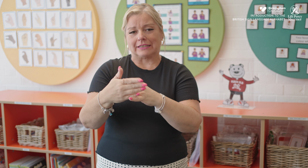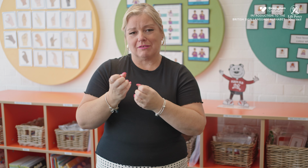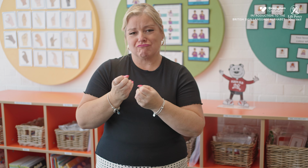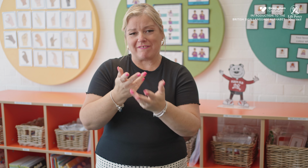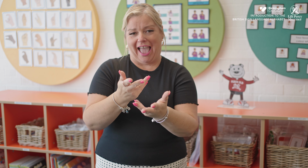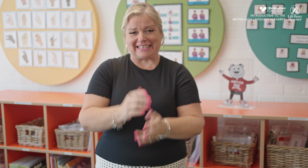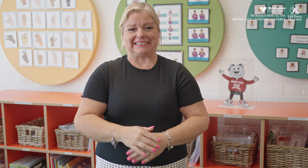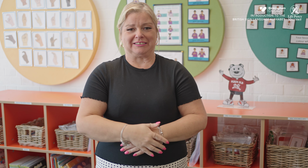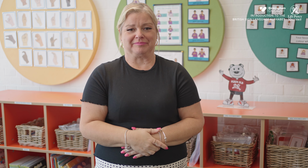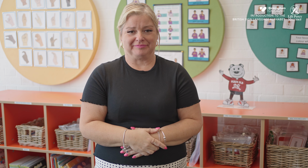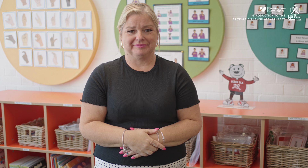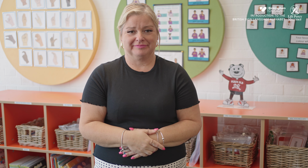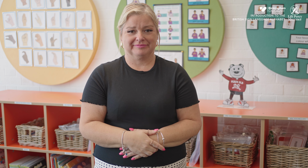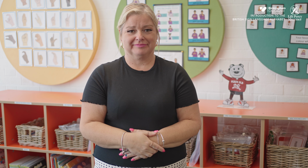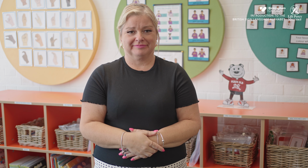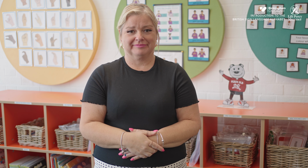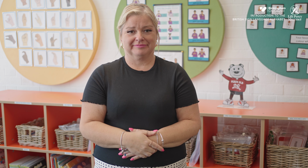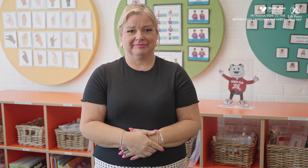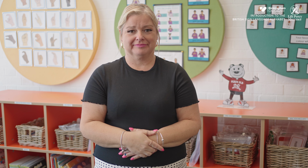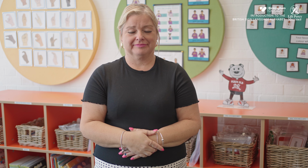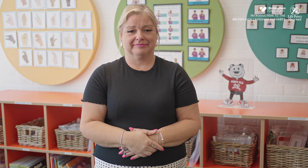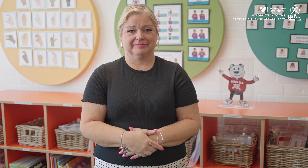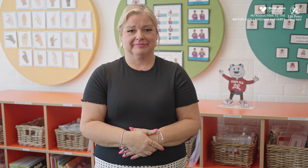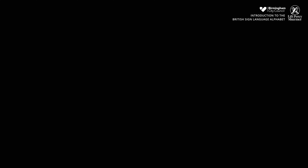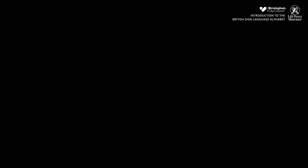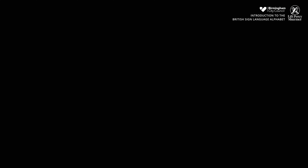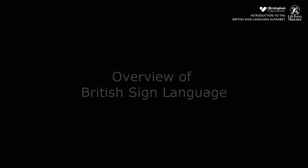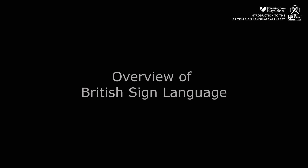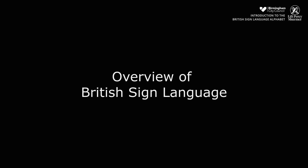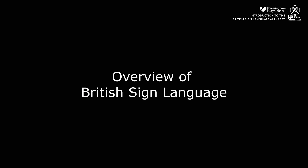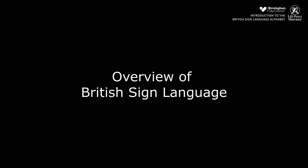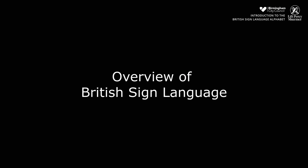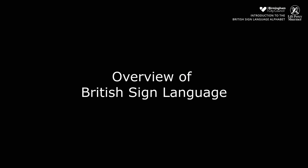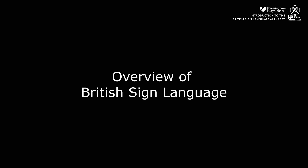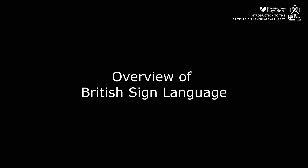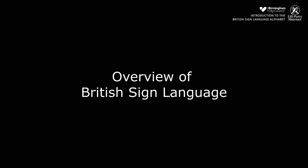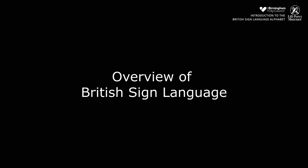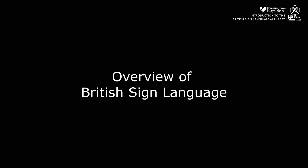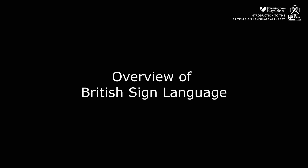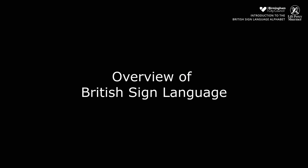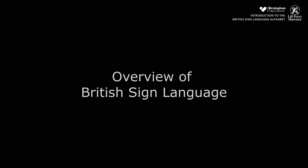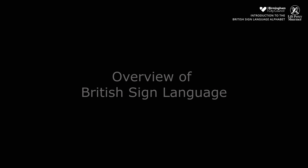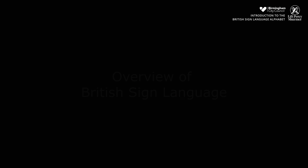More information will be provided at the end. Overview of British Sign Language